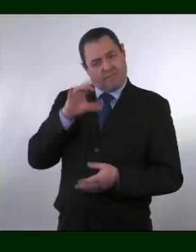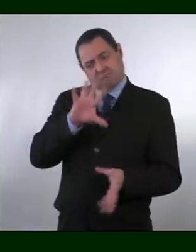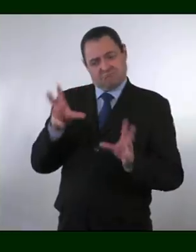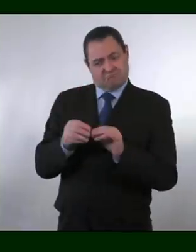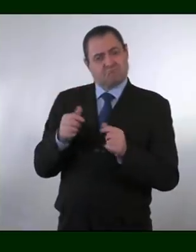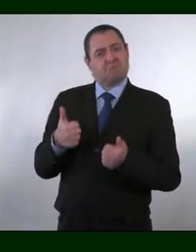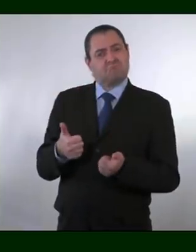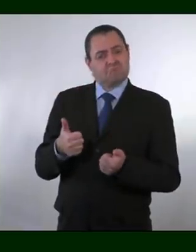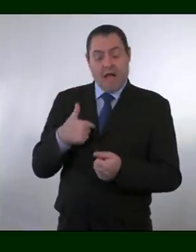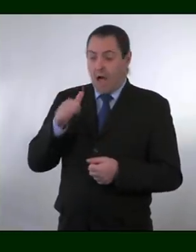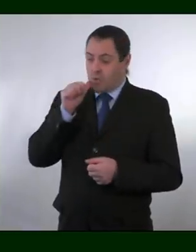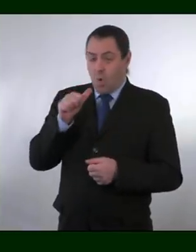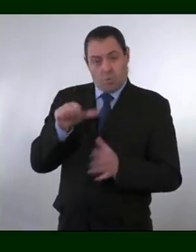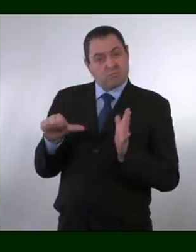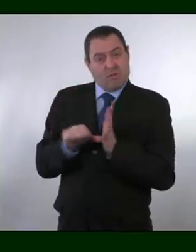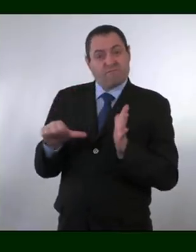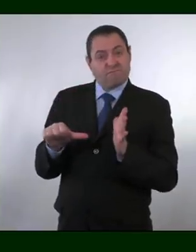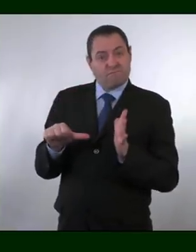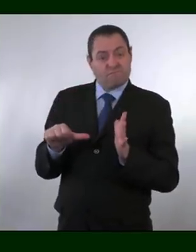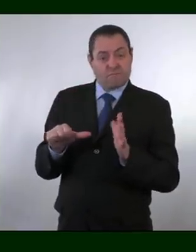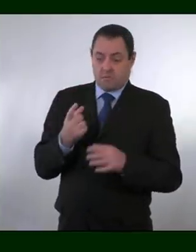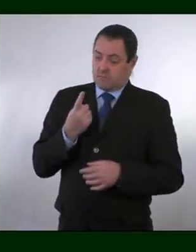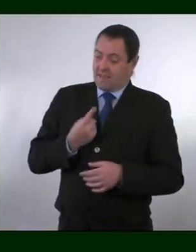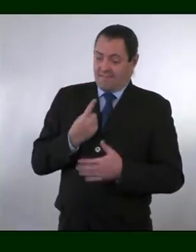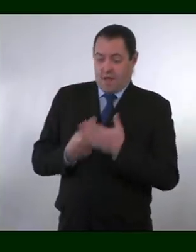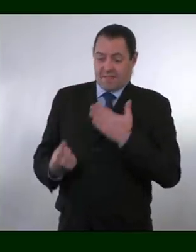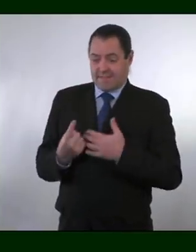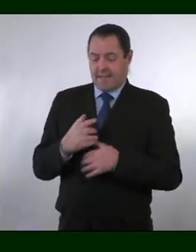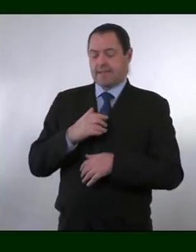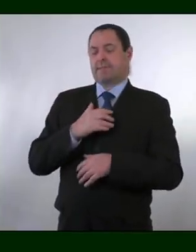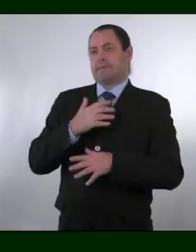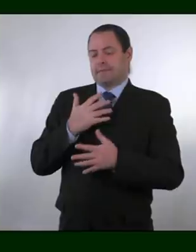I know it is tough for people who have to self-isolate, and I am glad that after a long